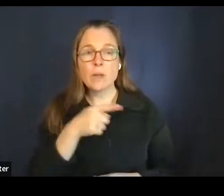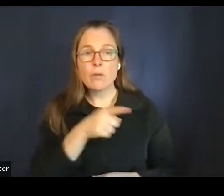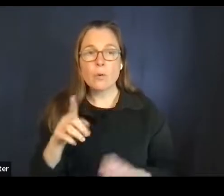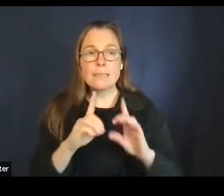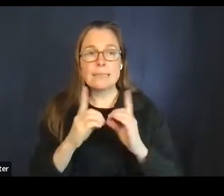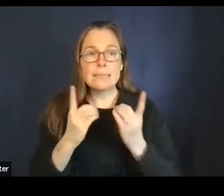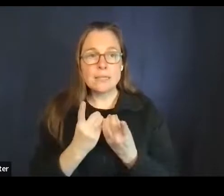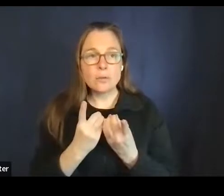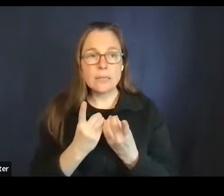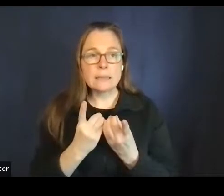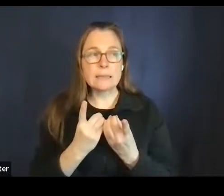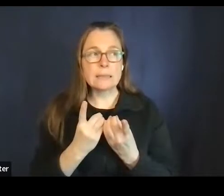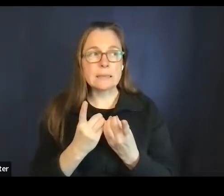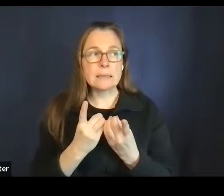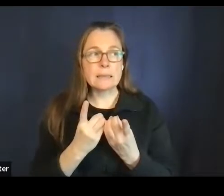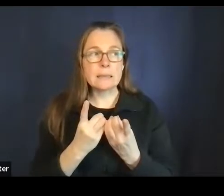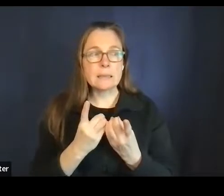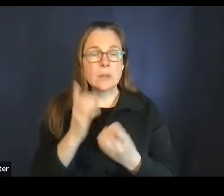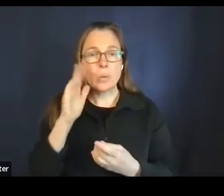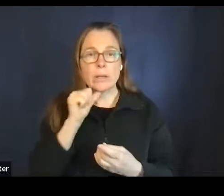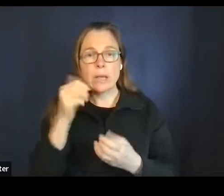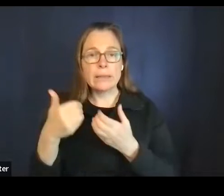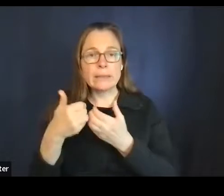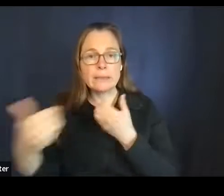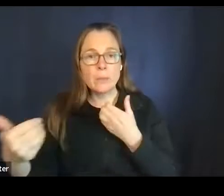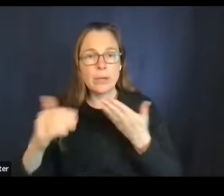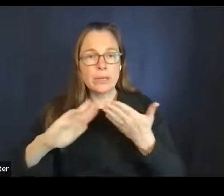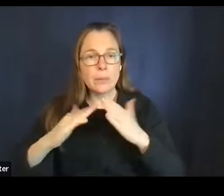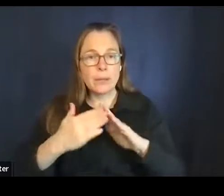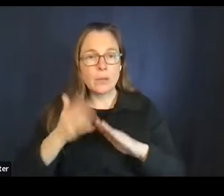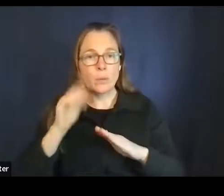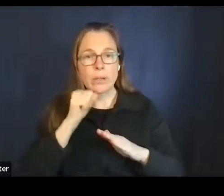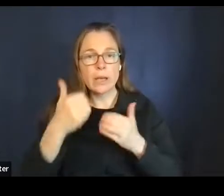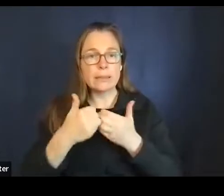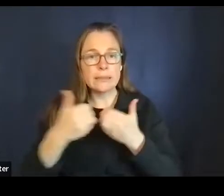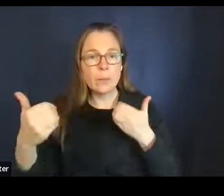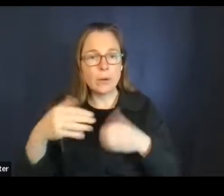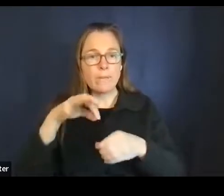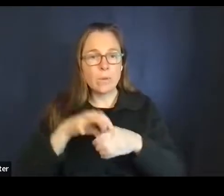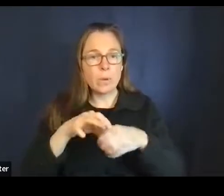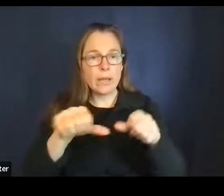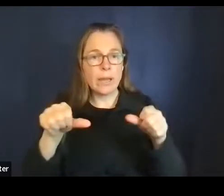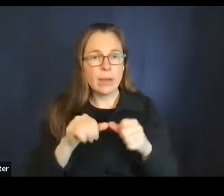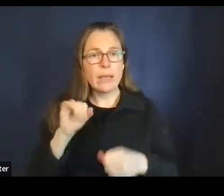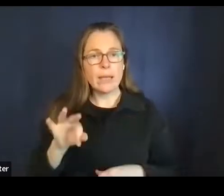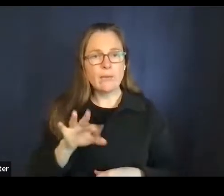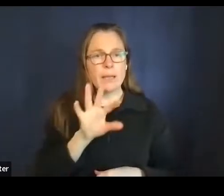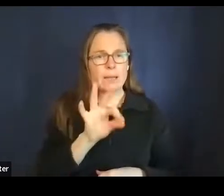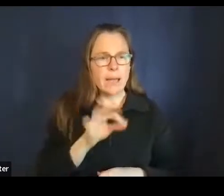They can't separate communities potentially, and they can't separate voting blocs intentionally. If nine out of these 13, is it 13 members?